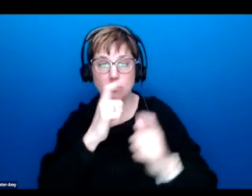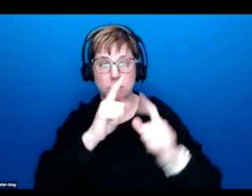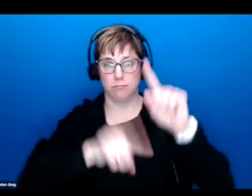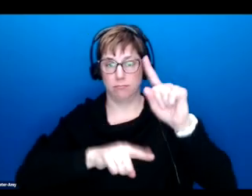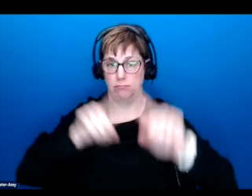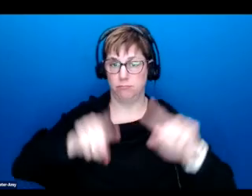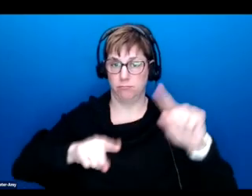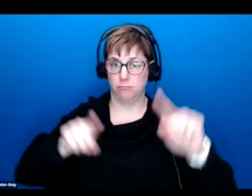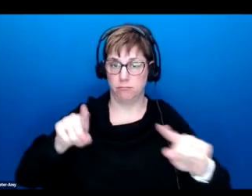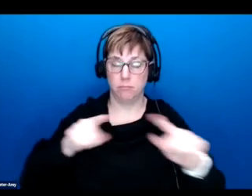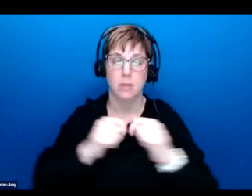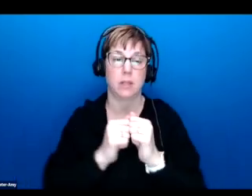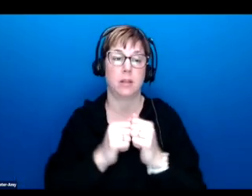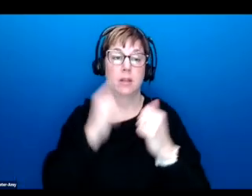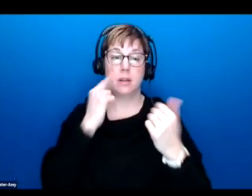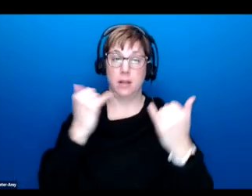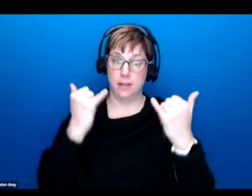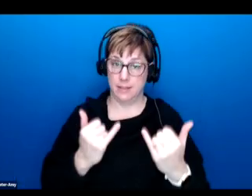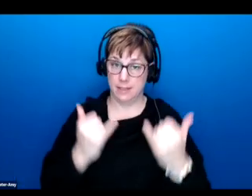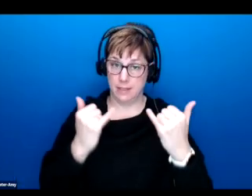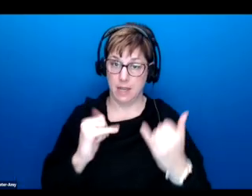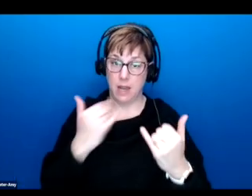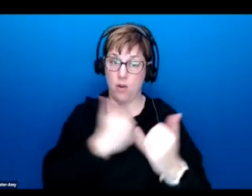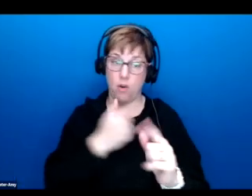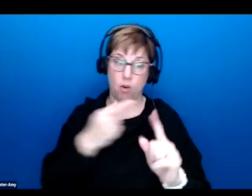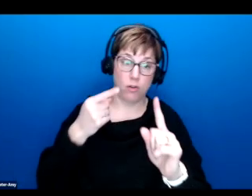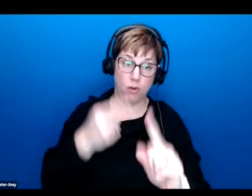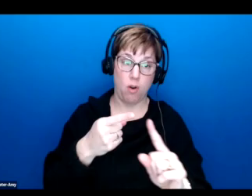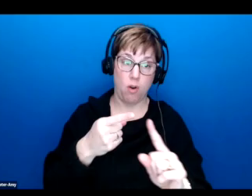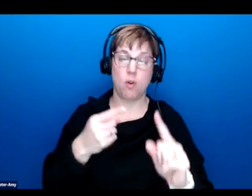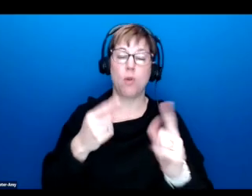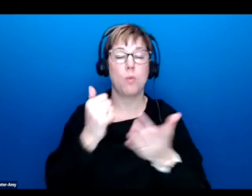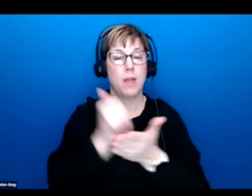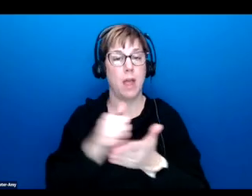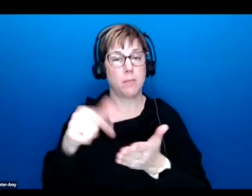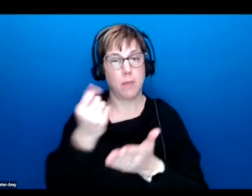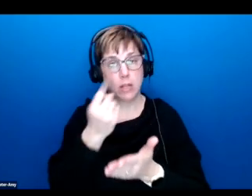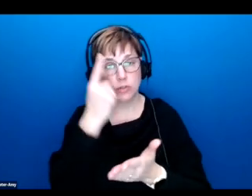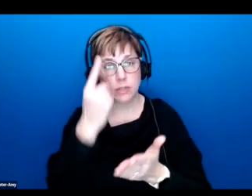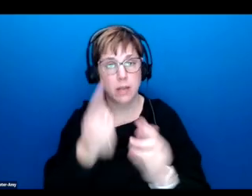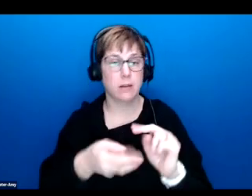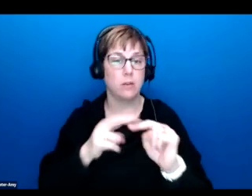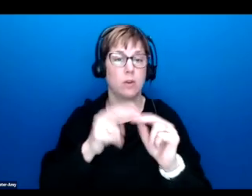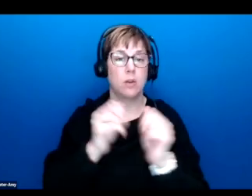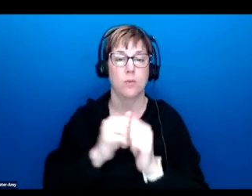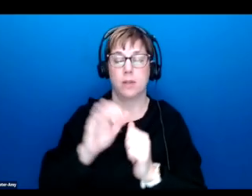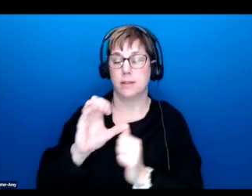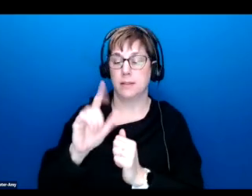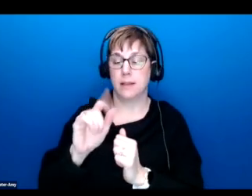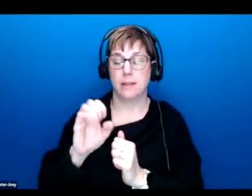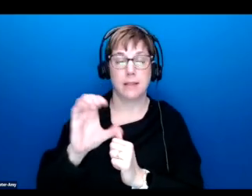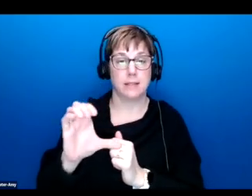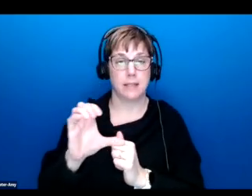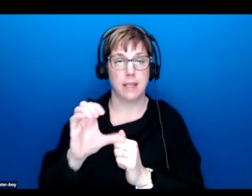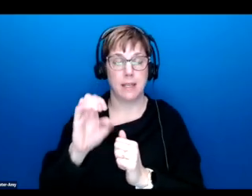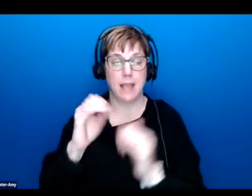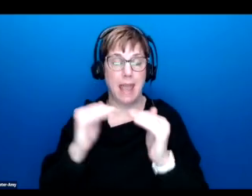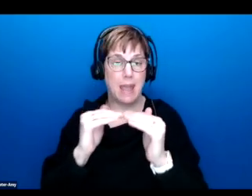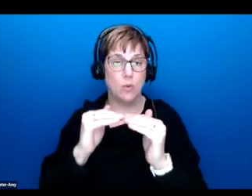For today, we envision that this webinar will advance your understanding of a CL equity dashboard, further develop your skills